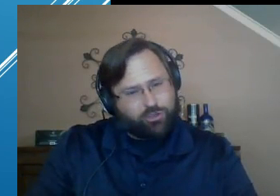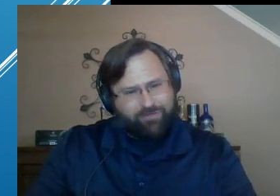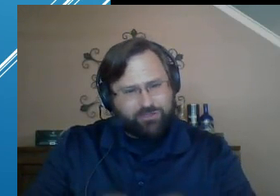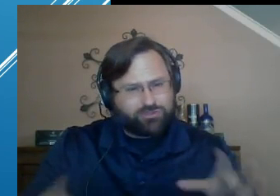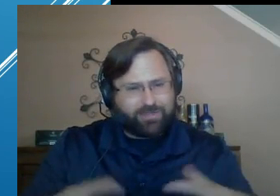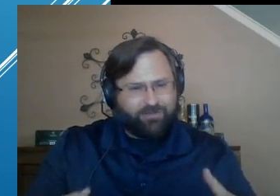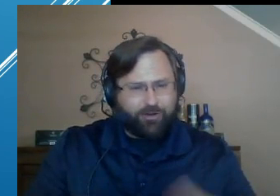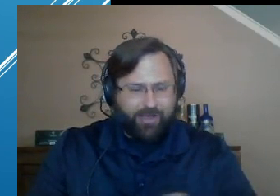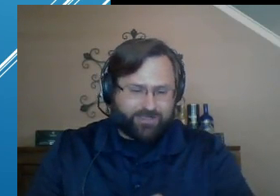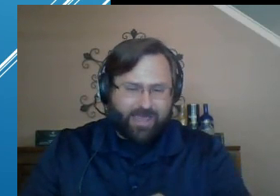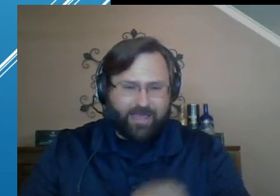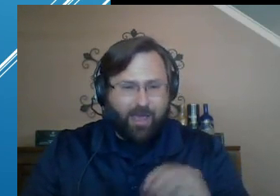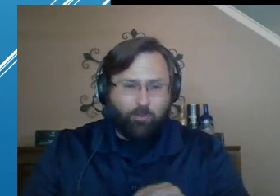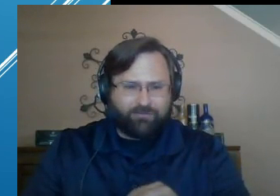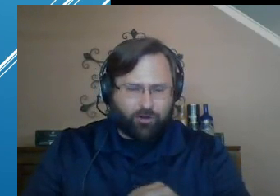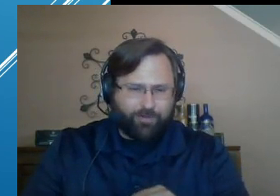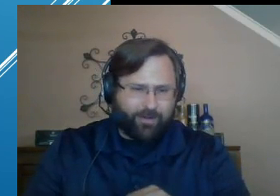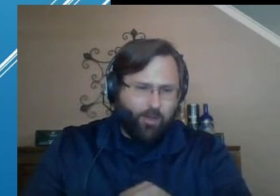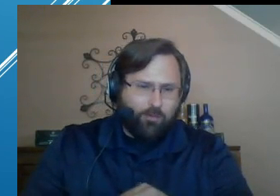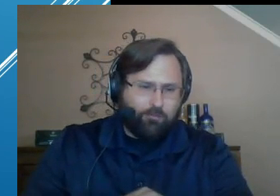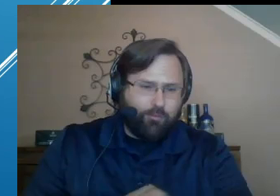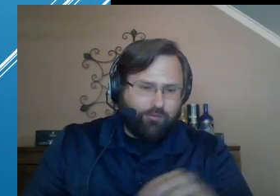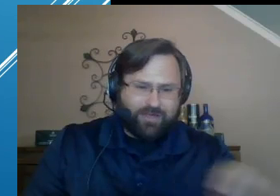you have to do something different you have to take a helping verb and move it